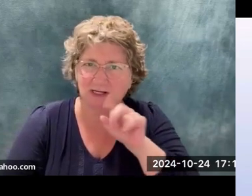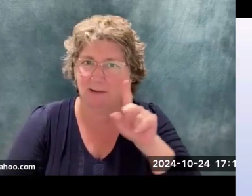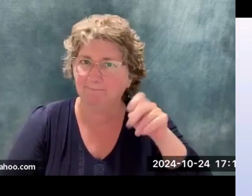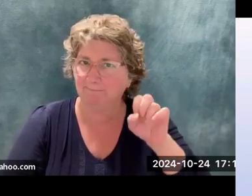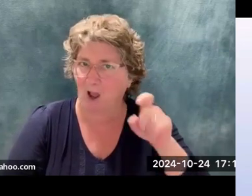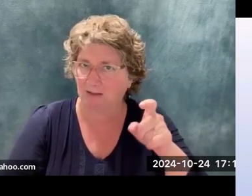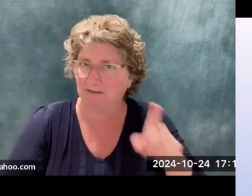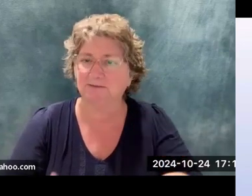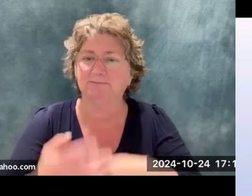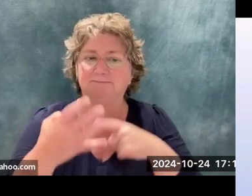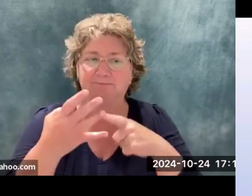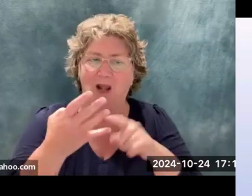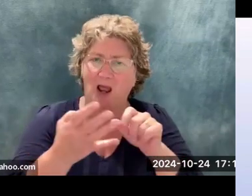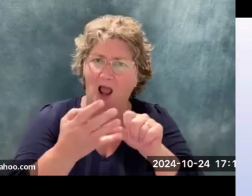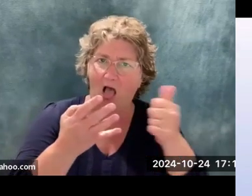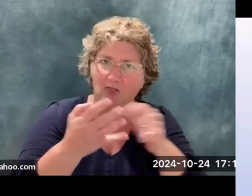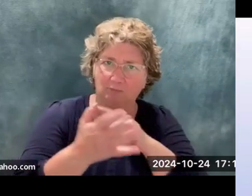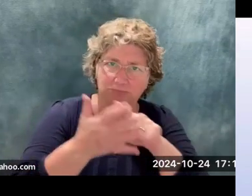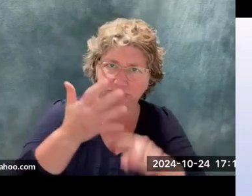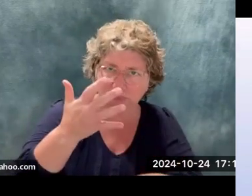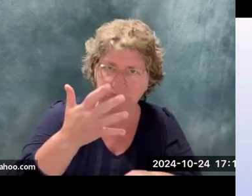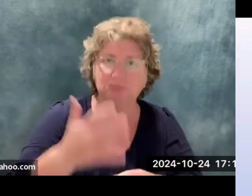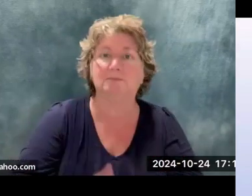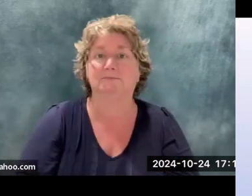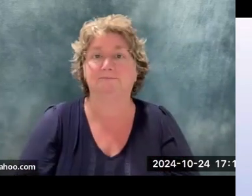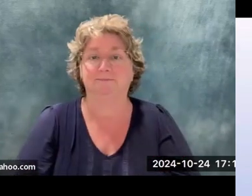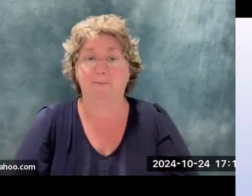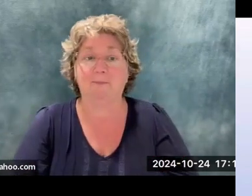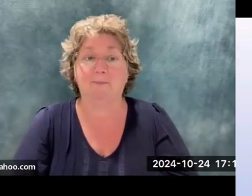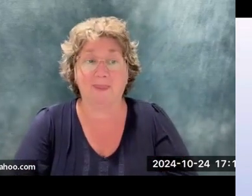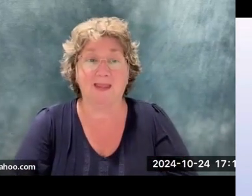In adolescence, we want all these vaccines also to go to the adolescents,